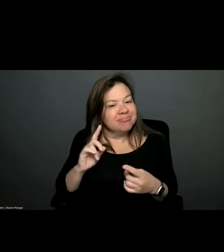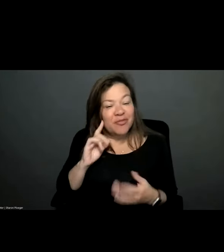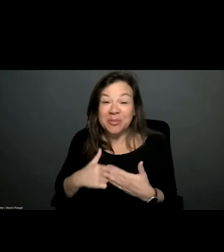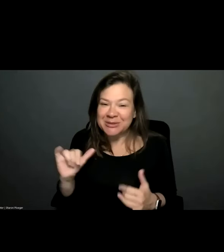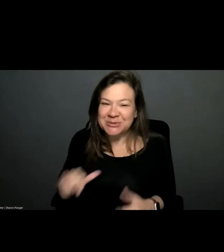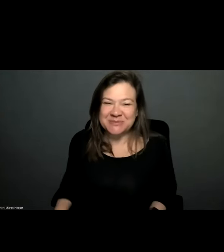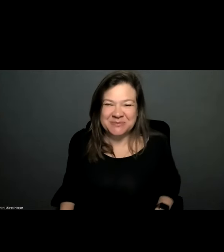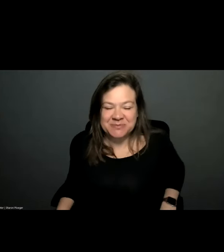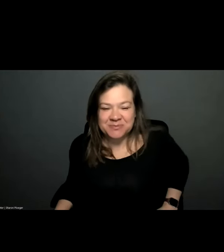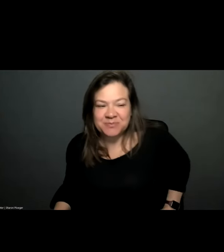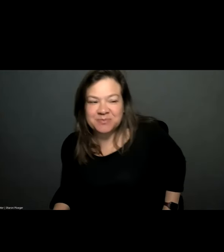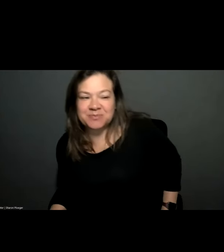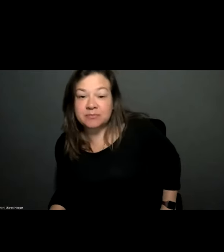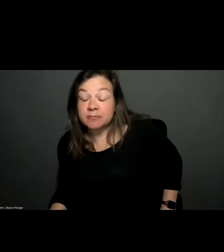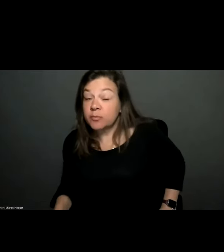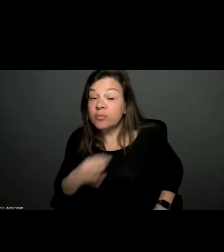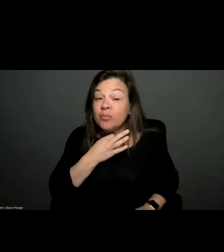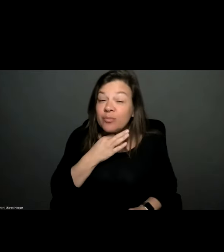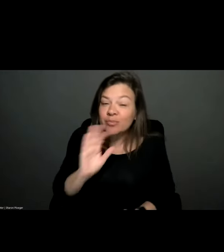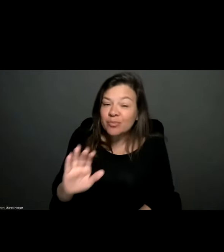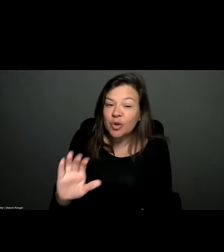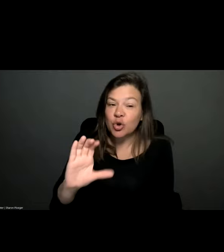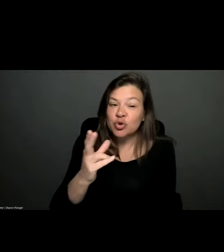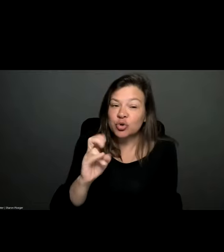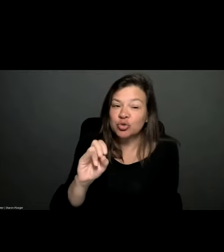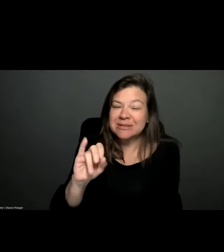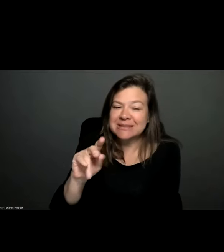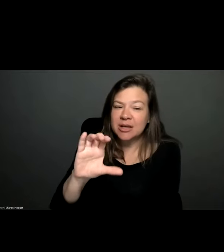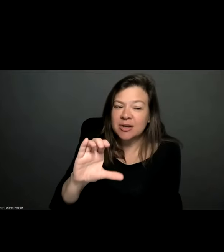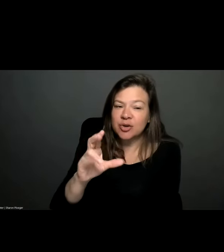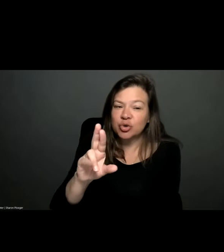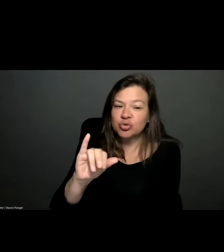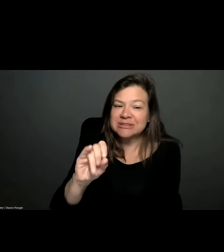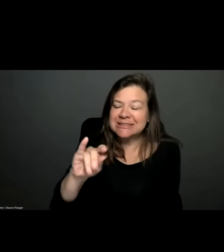So I'm curious, Cristina, what does disability and musical joy mean to you?